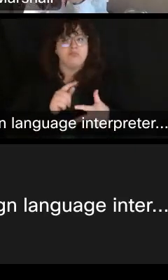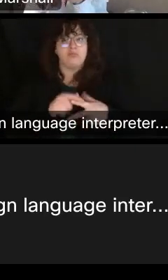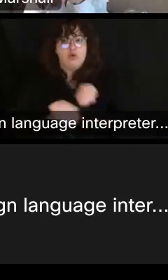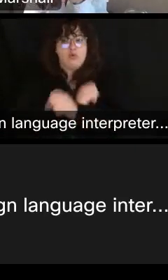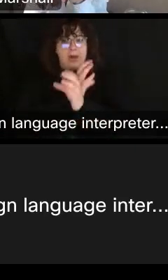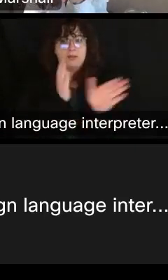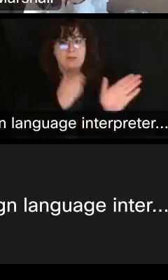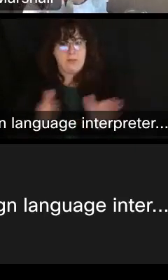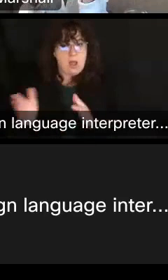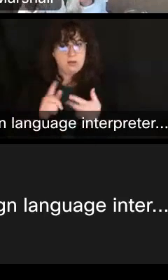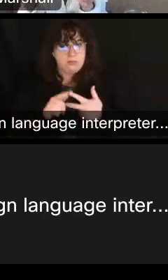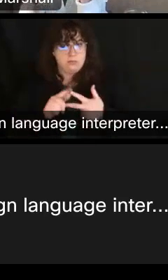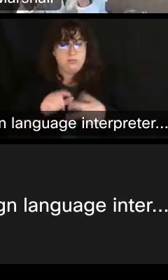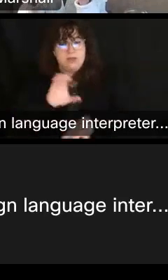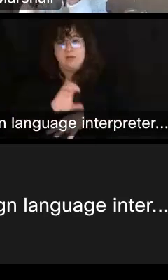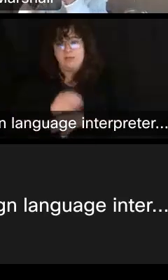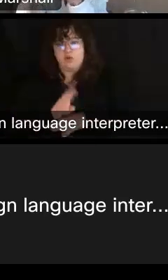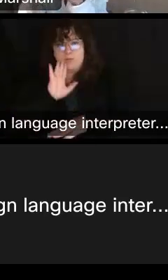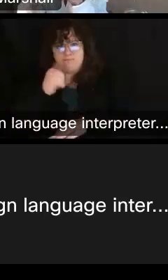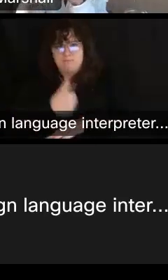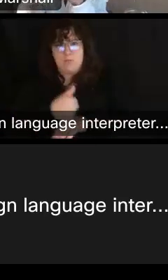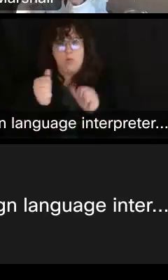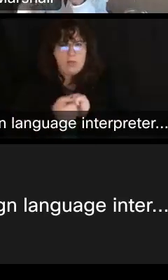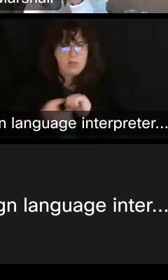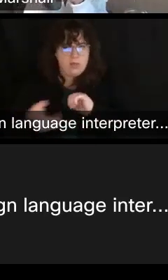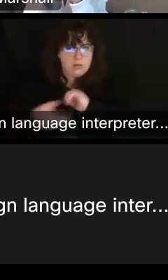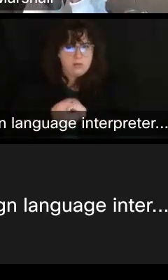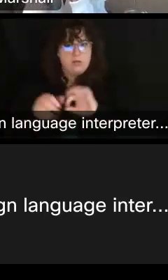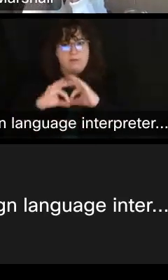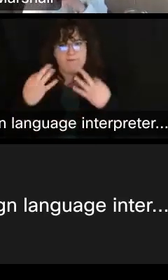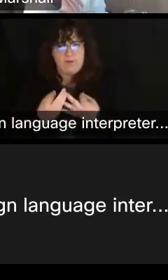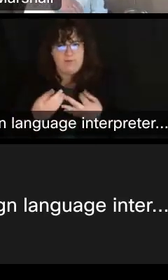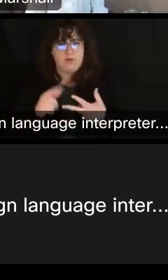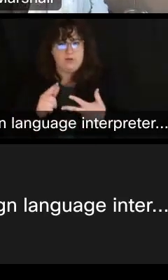case manager is going to develop with the family, keep that person centered lens in there; and then